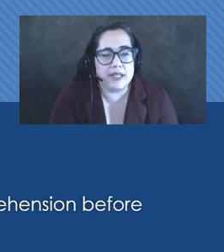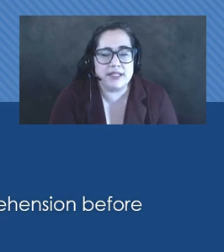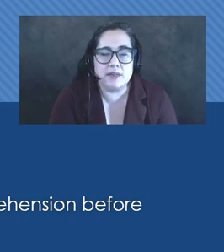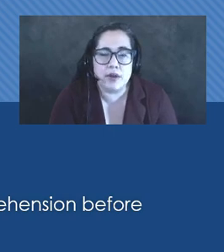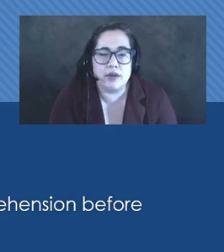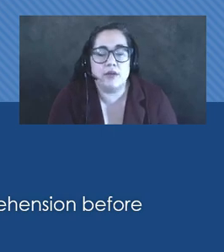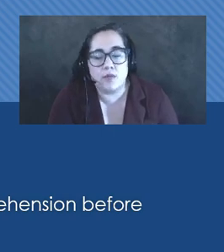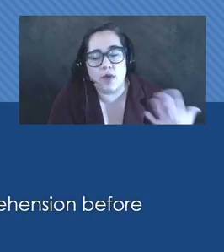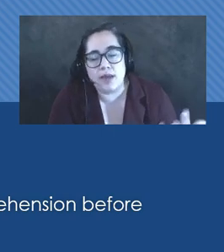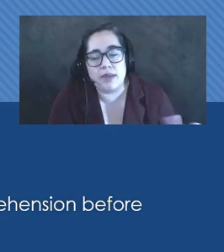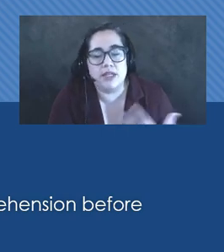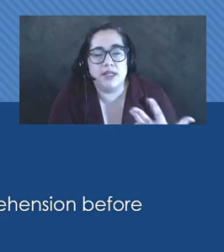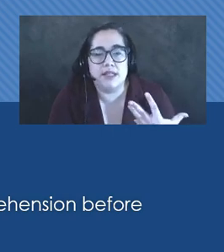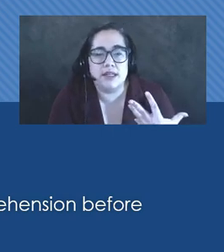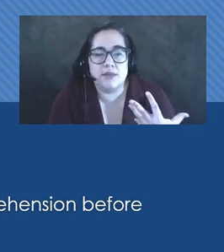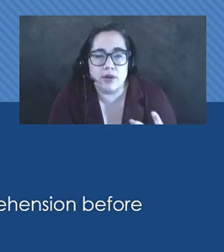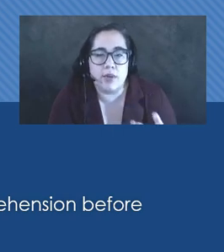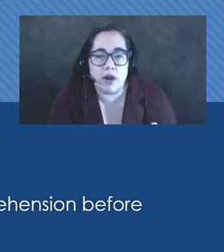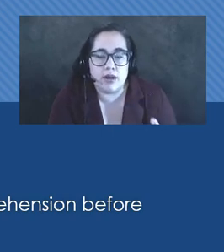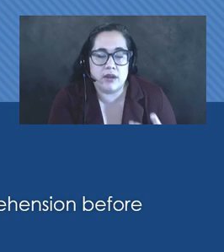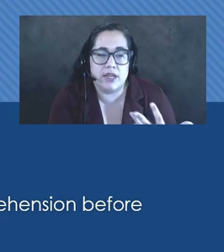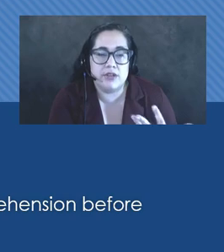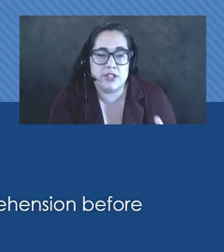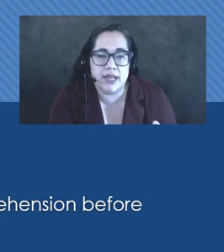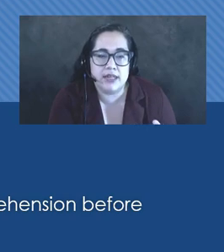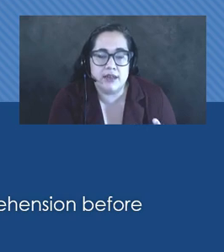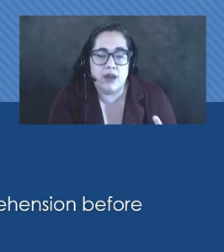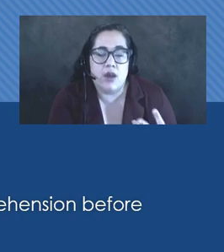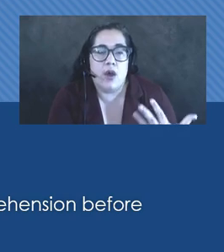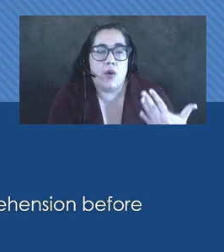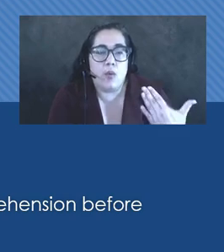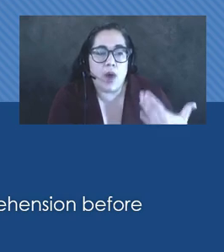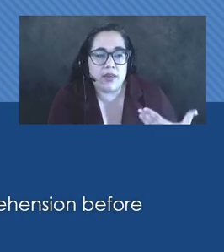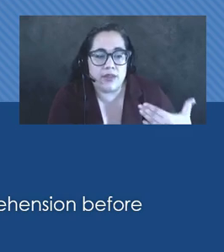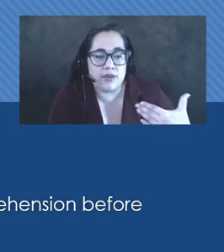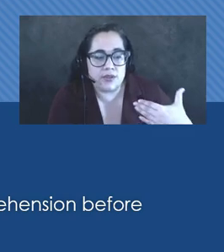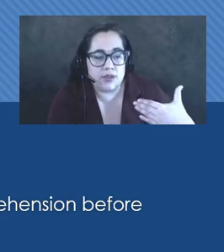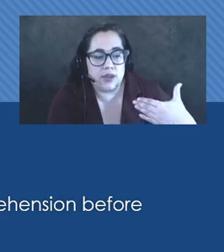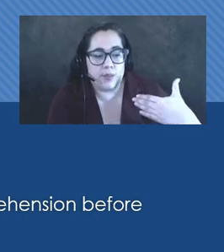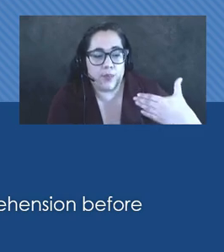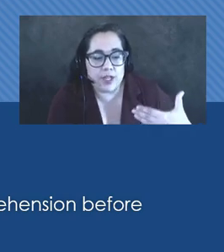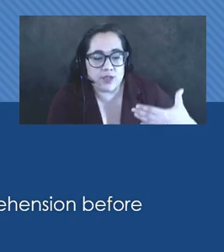But it's an important.. why I mentioned it is an important part to understanding why those bricks